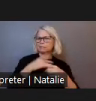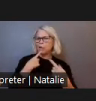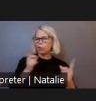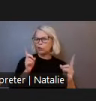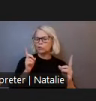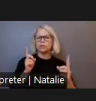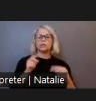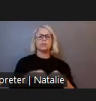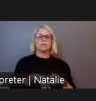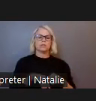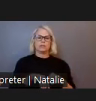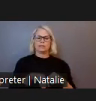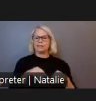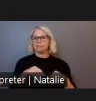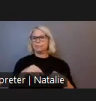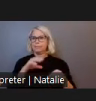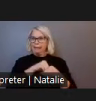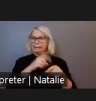in different languages.